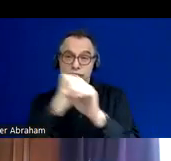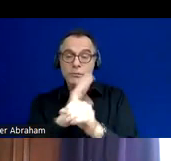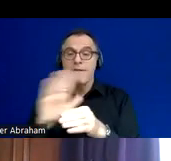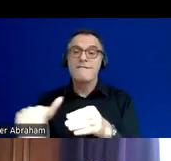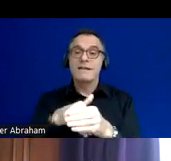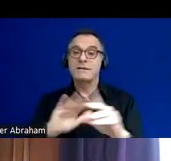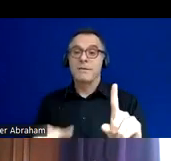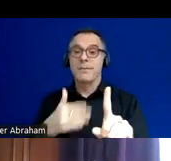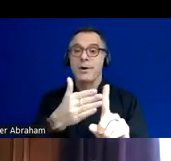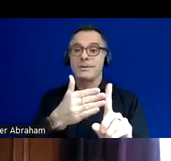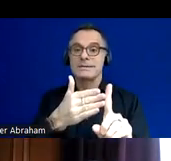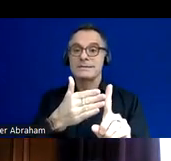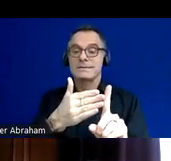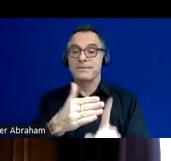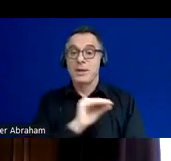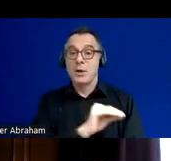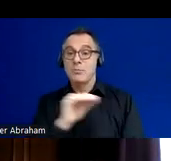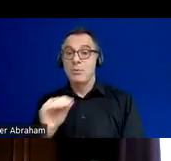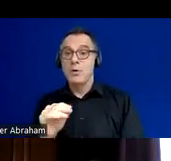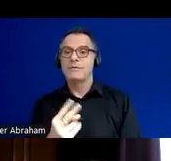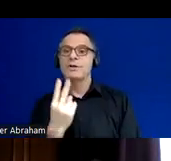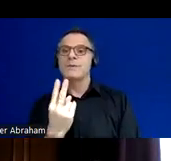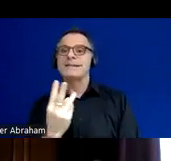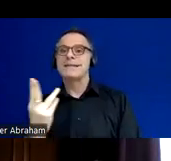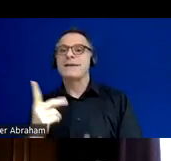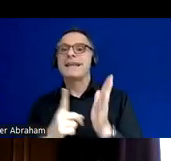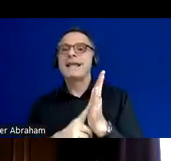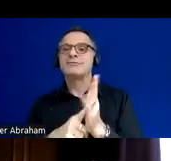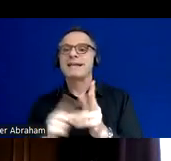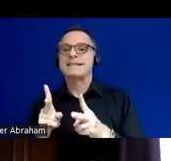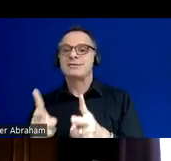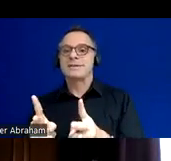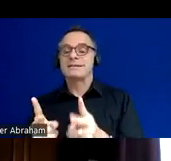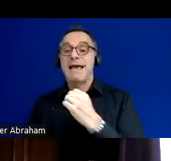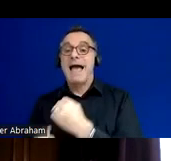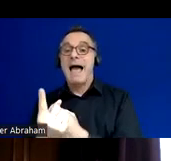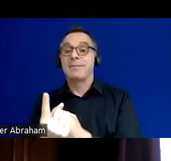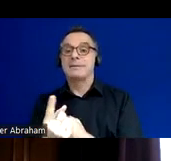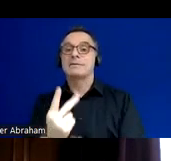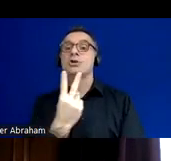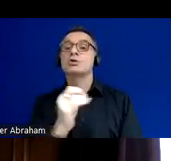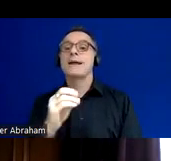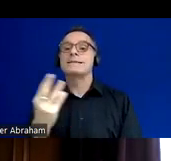the relocation to 23 Landr Street in Bridgeton, in the east-end, that happened in 2013 but the work